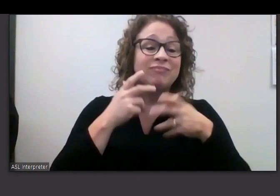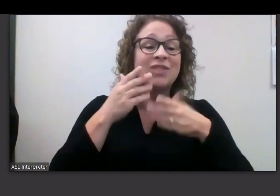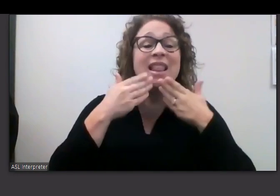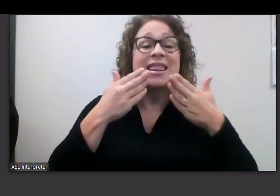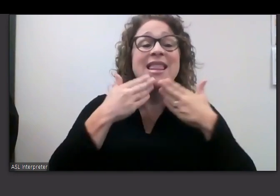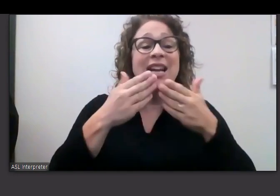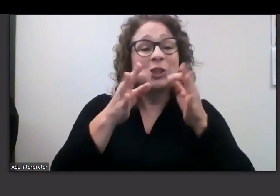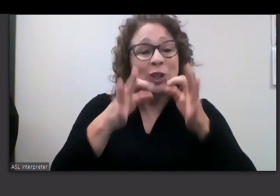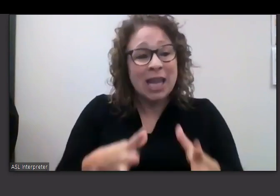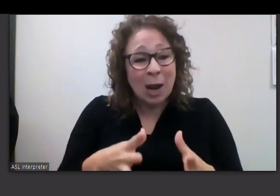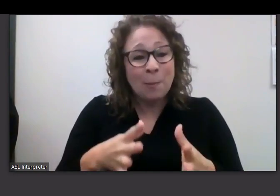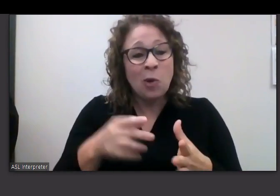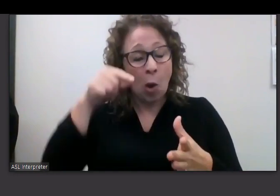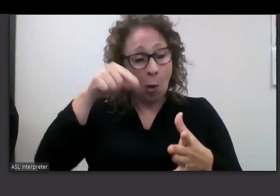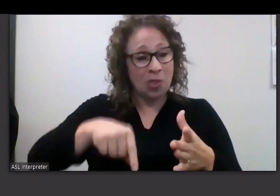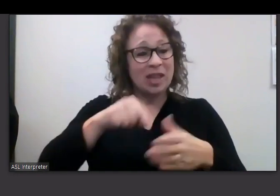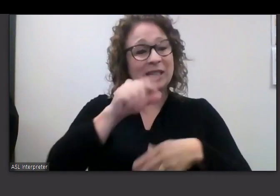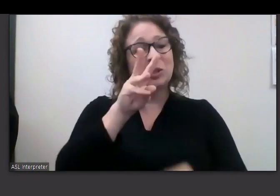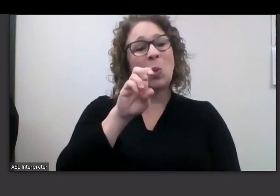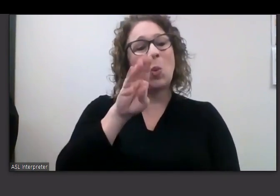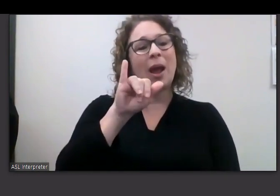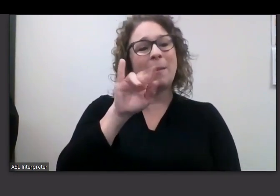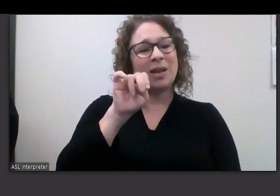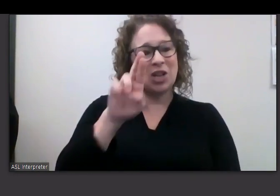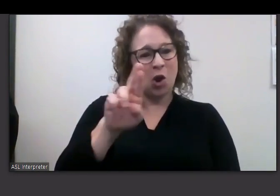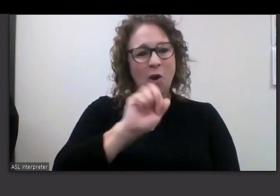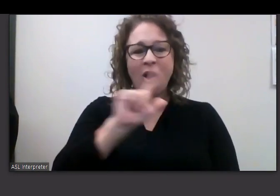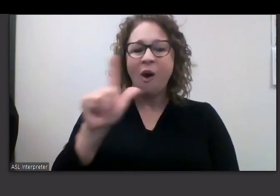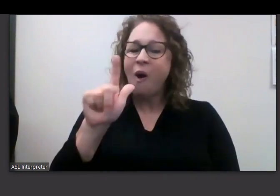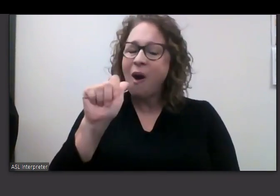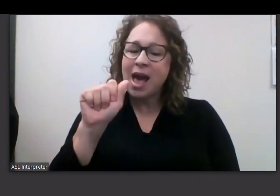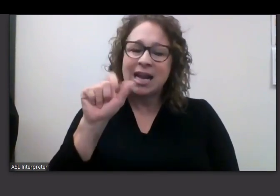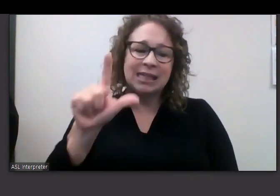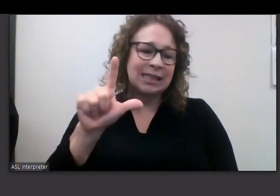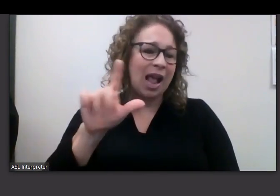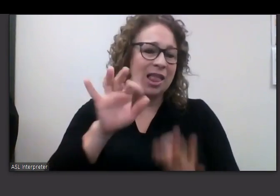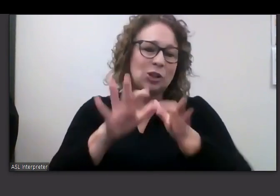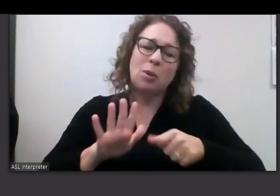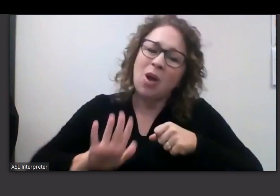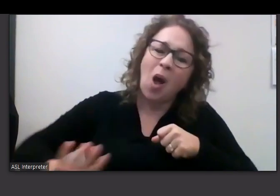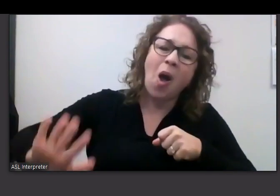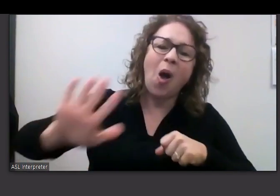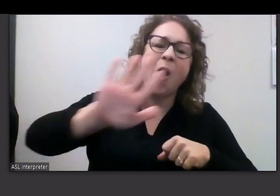to the interpreters on this webinar and all of the ASL interpreters all over the country and our world.